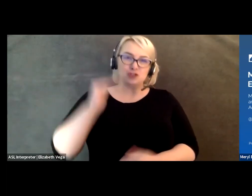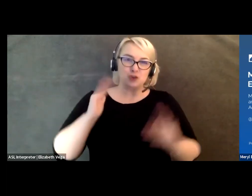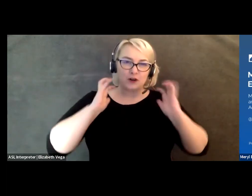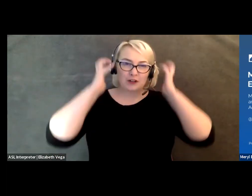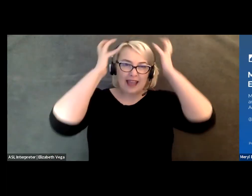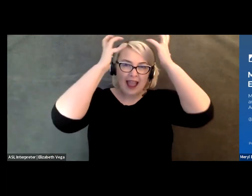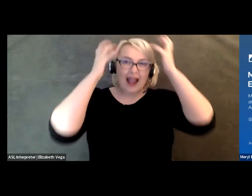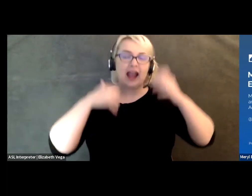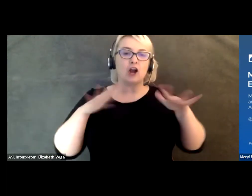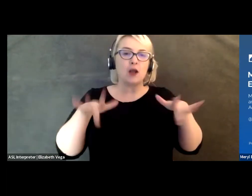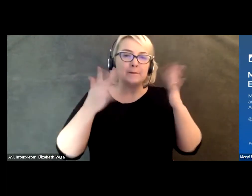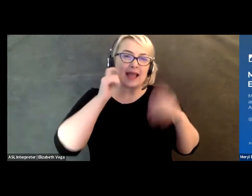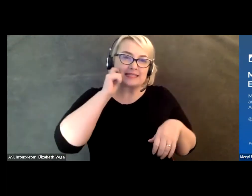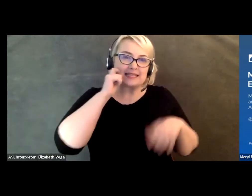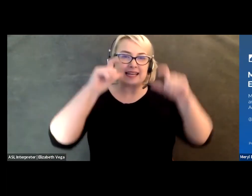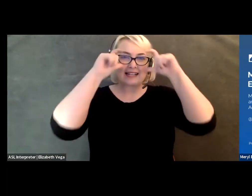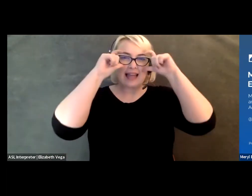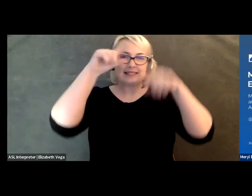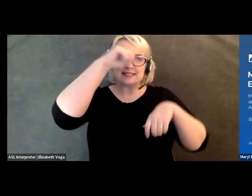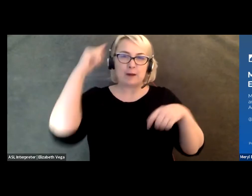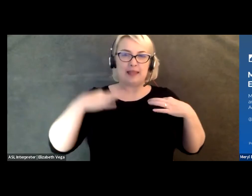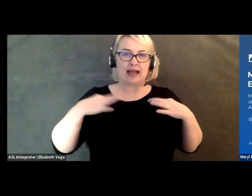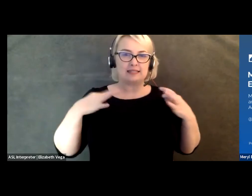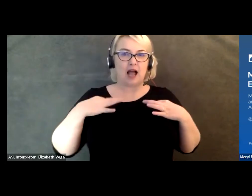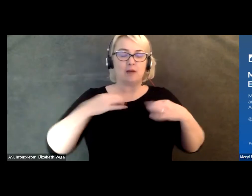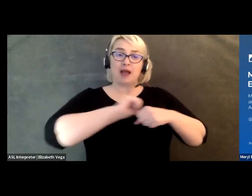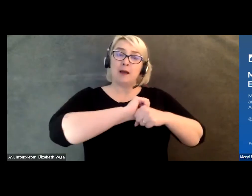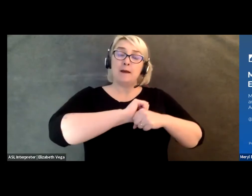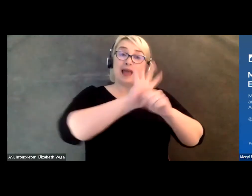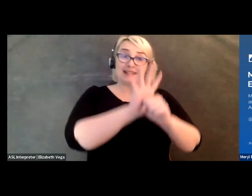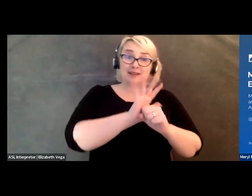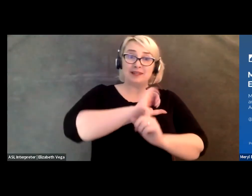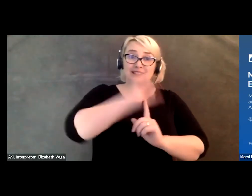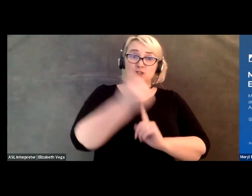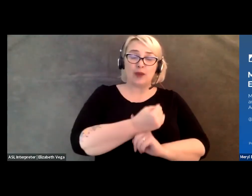The pandemic has been a boom and April bust for people with disabilities.